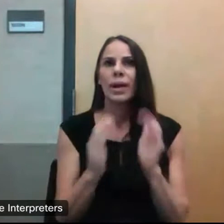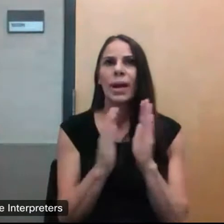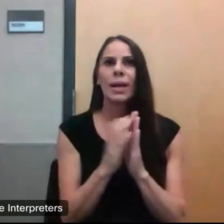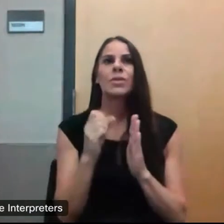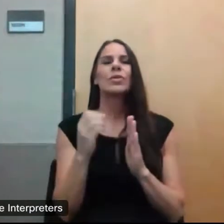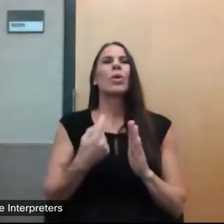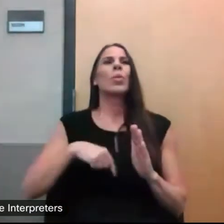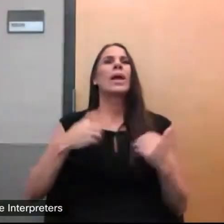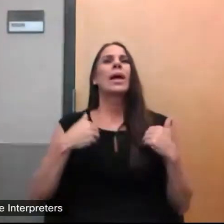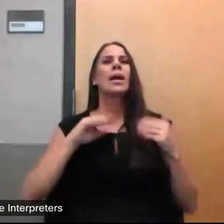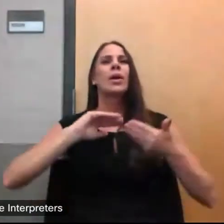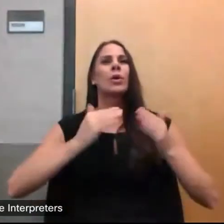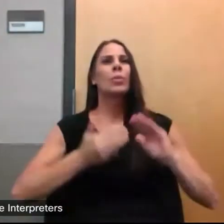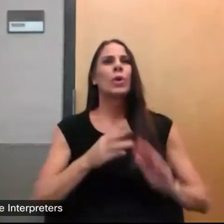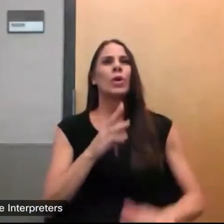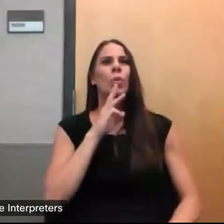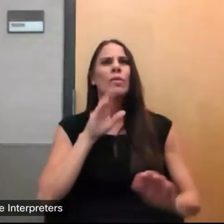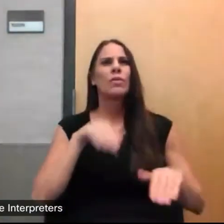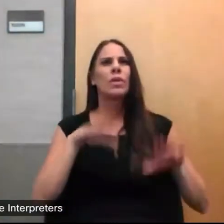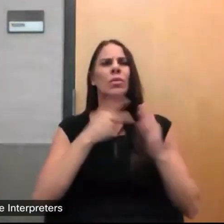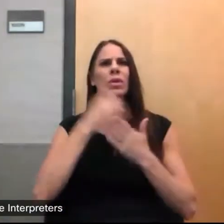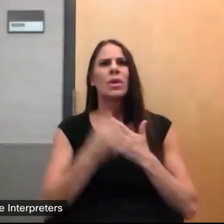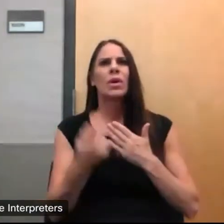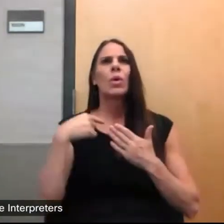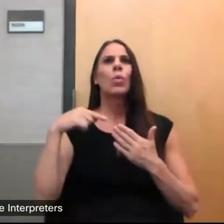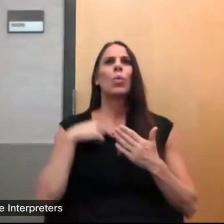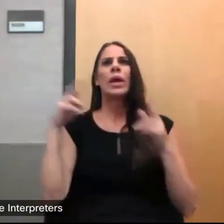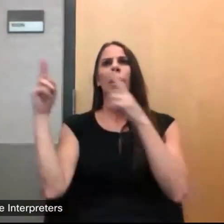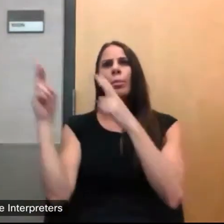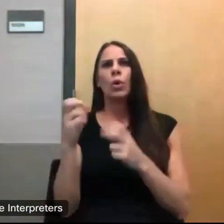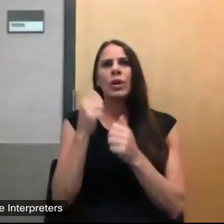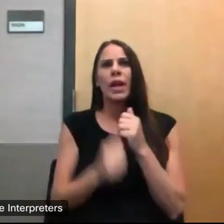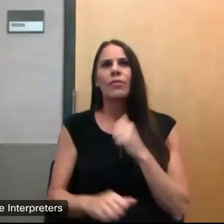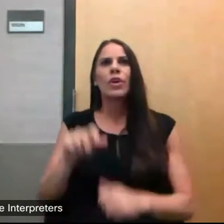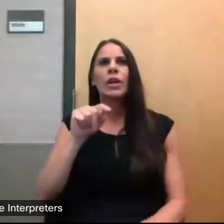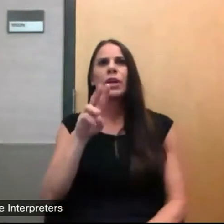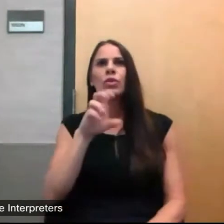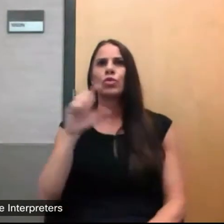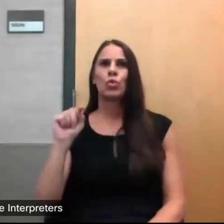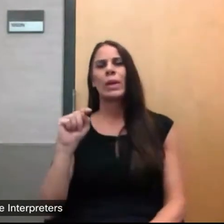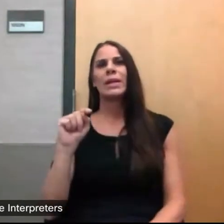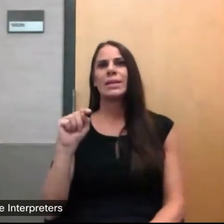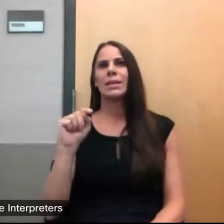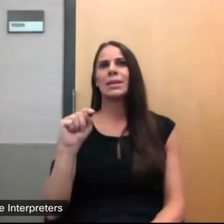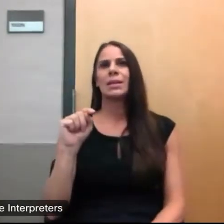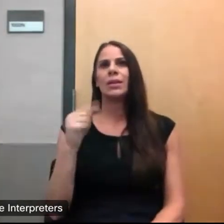waterfall donation project, and we pulled every tweet in Texas for like a calendar year that had fluoride in it. And 1 thing we learned that we never would